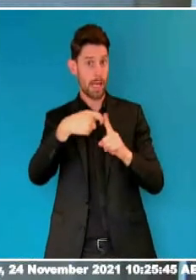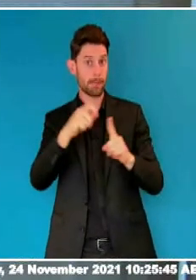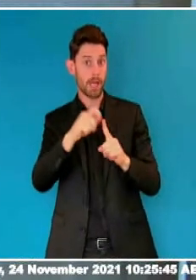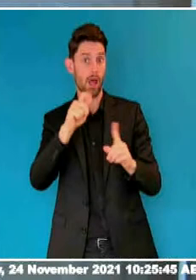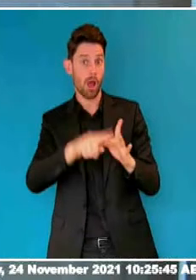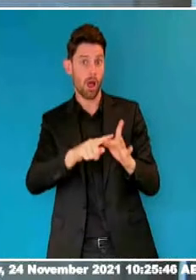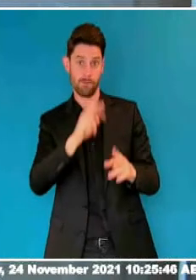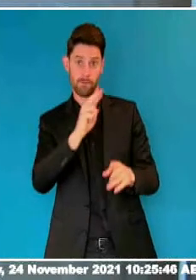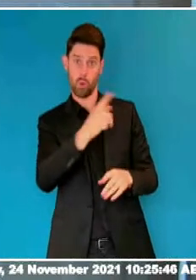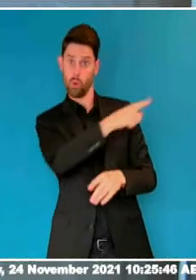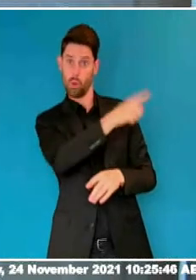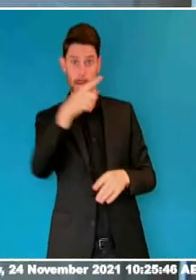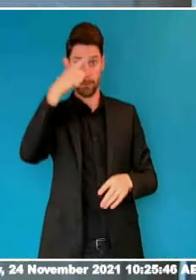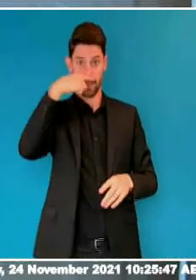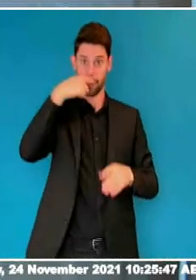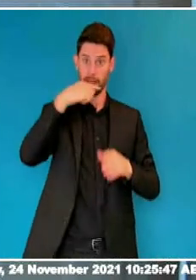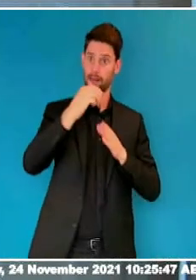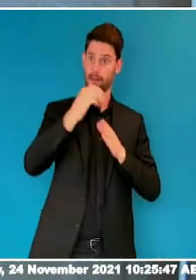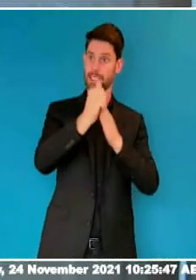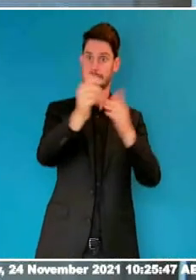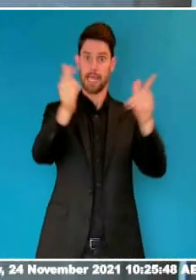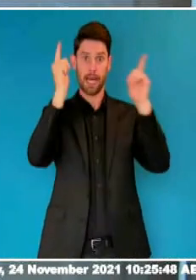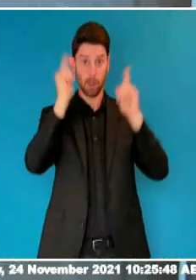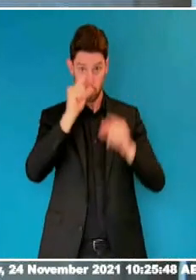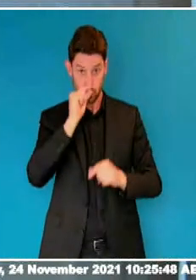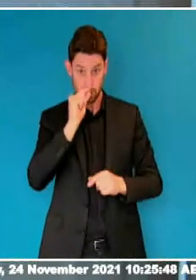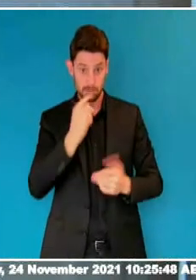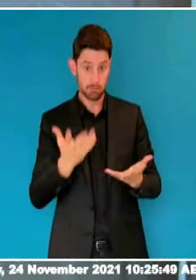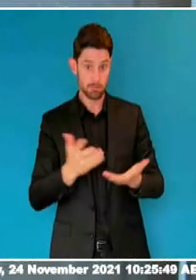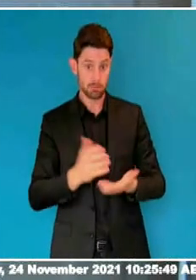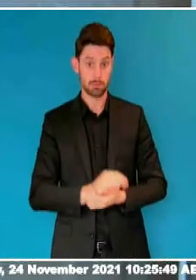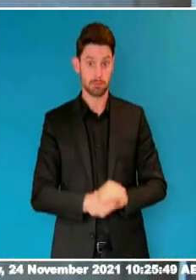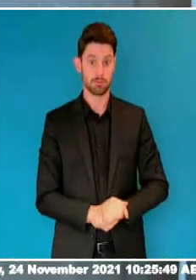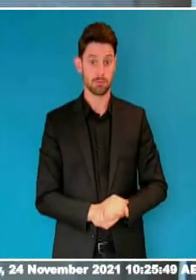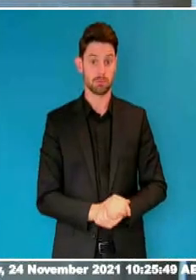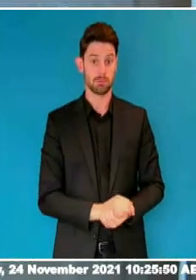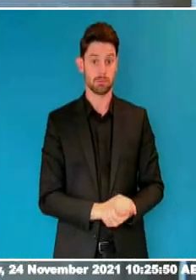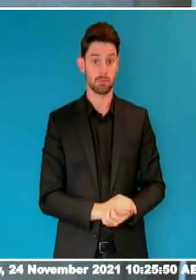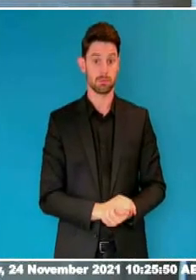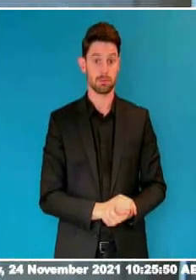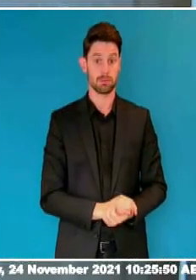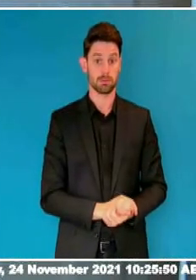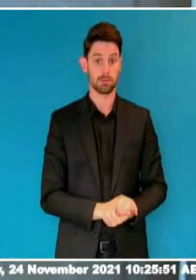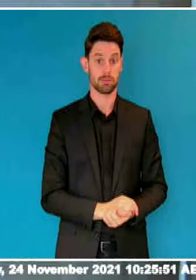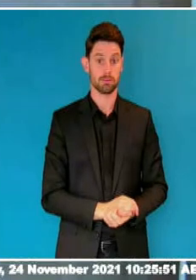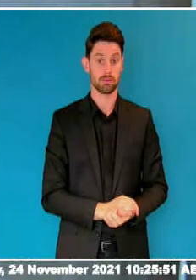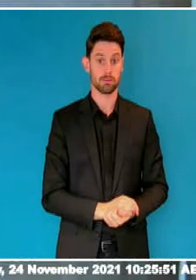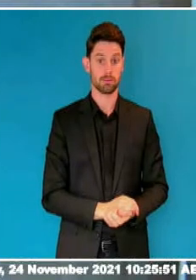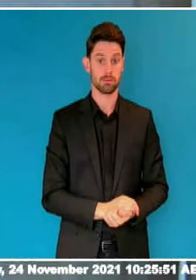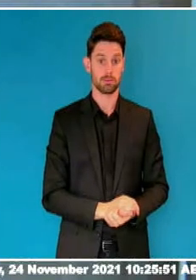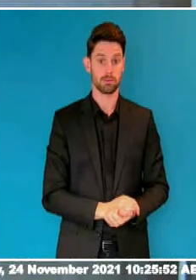Can you ask the question again, please.